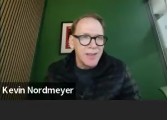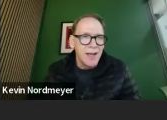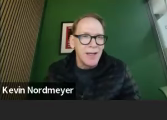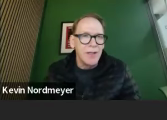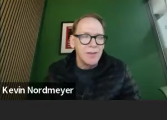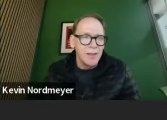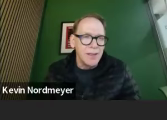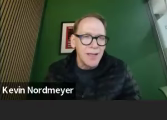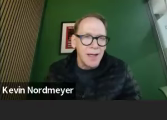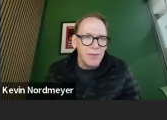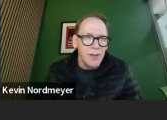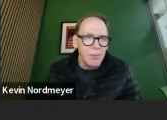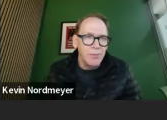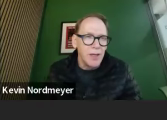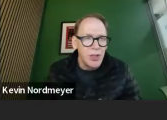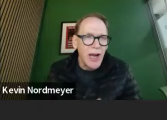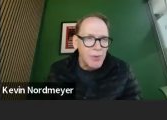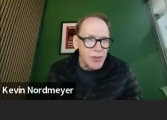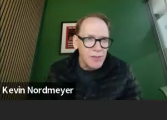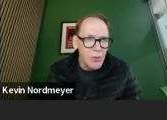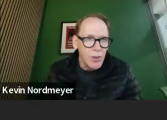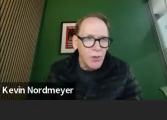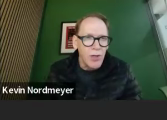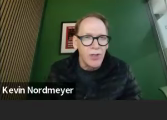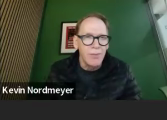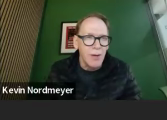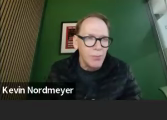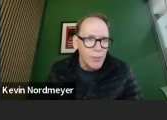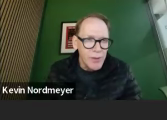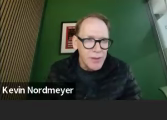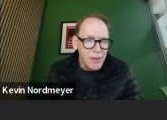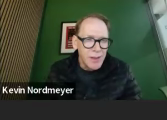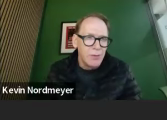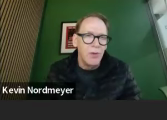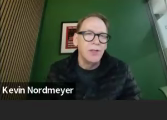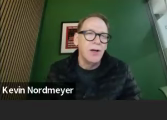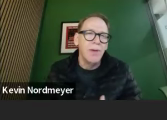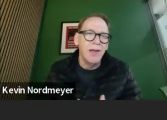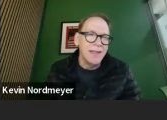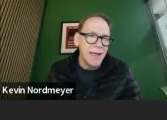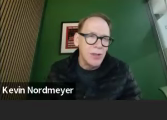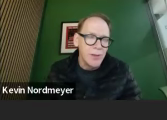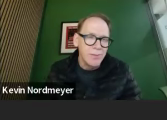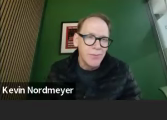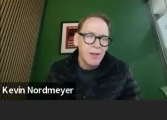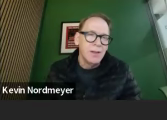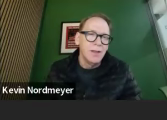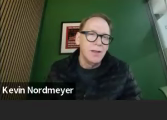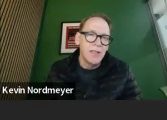in these kind of chapters, if you will. We want to talk about purpose, we want to talk about engagement,